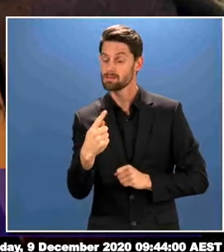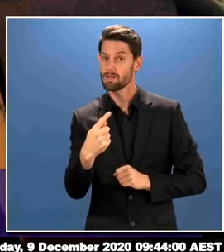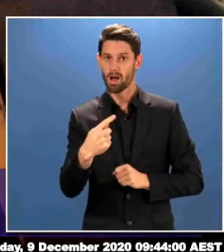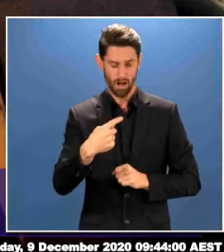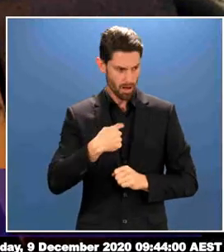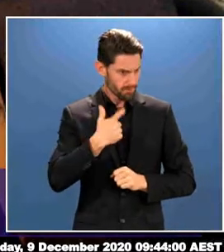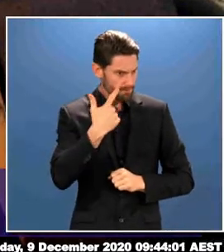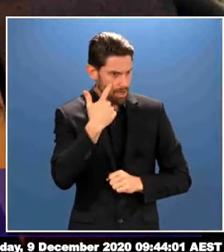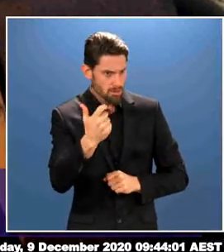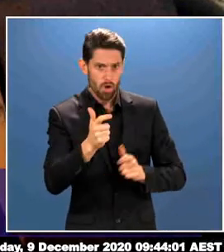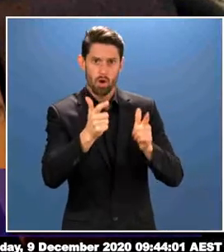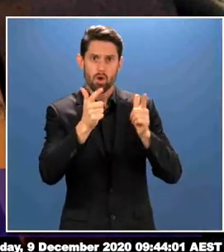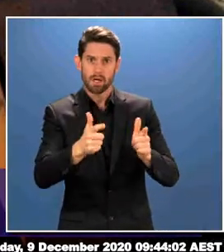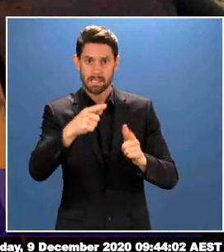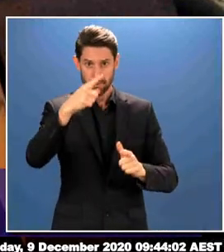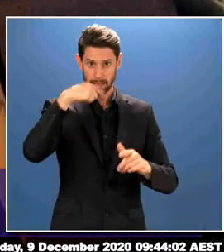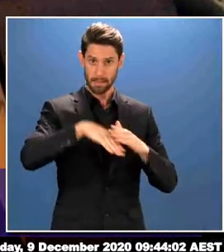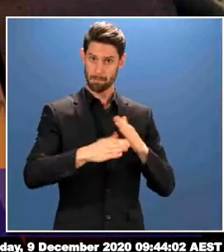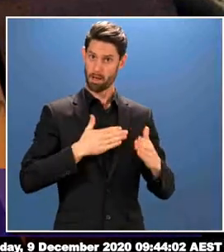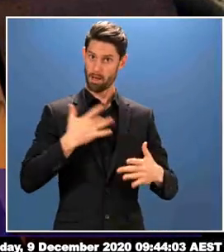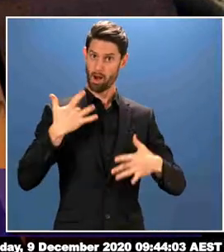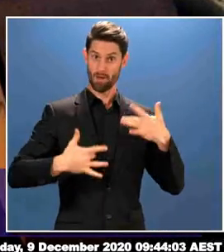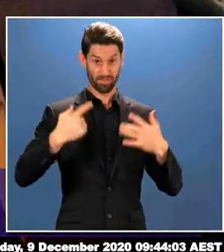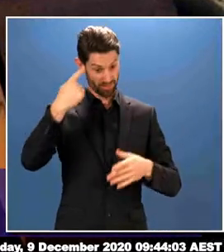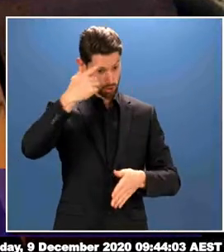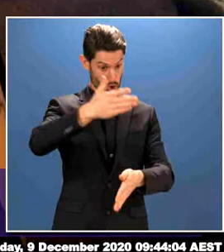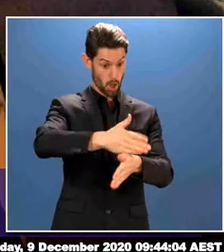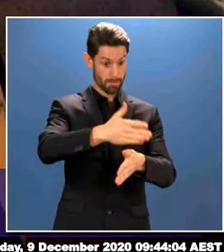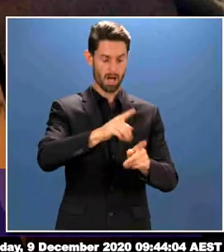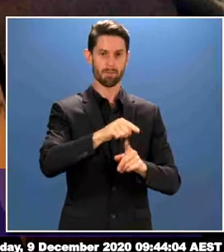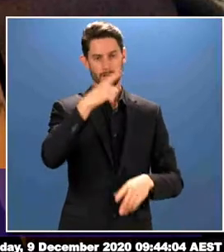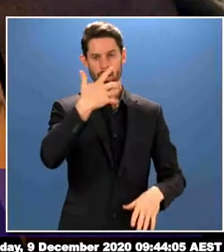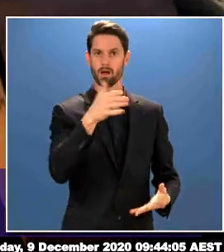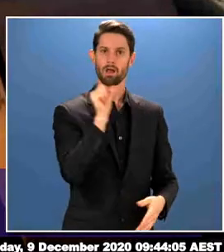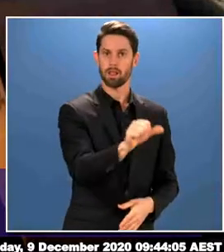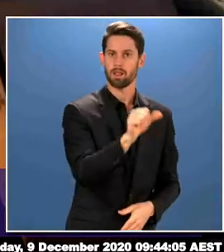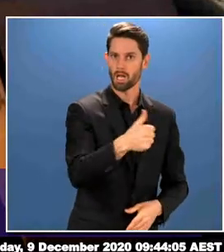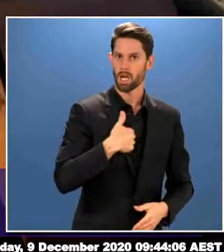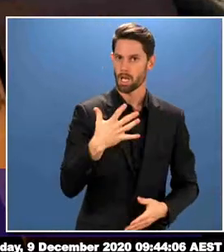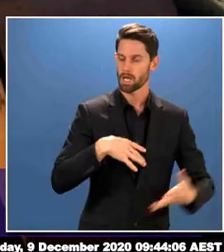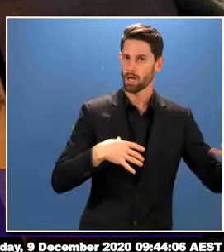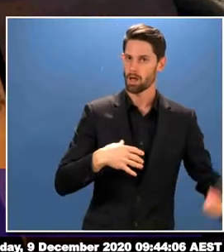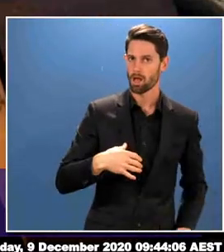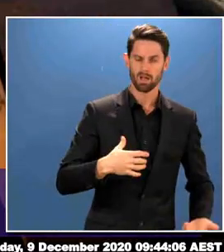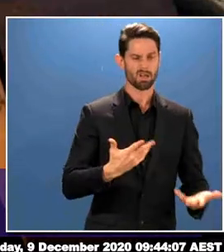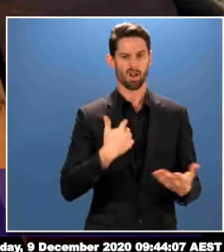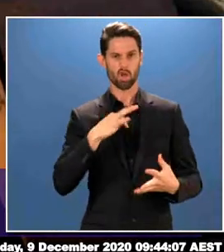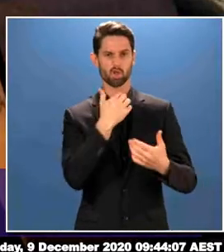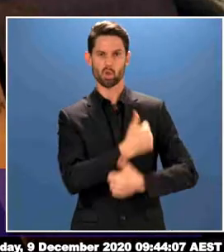generally in my life think of a job as something they have to do to get money and it's not realistic to enjoy a job.